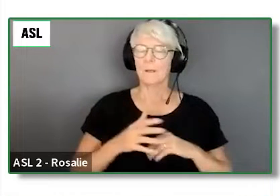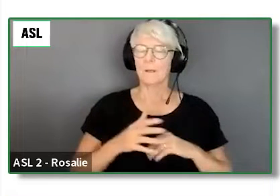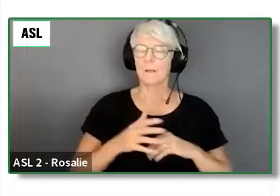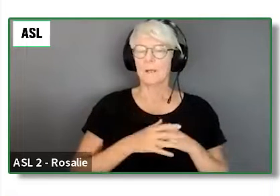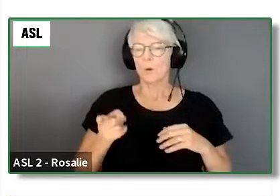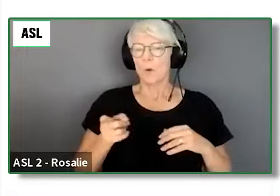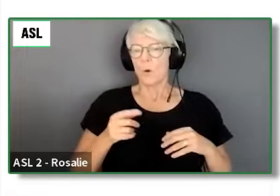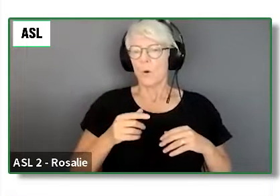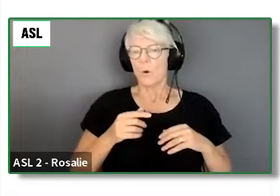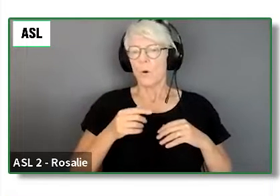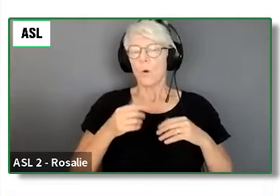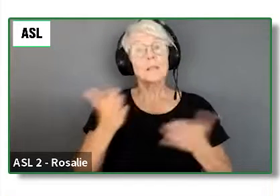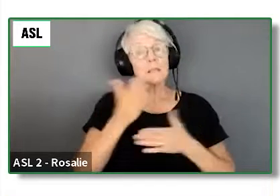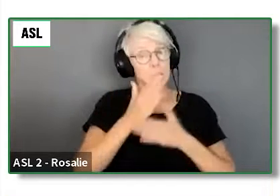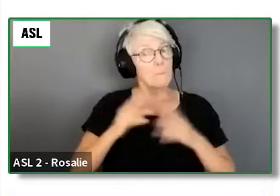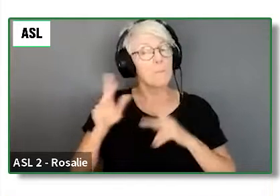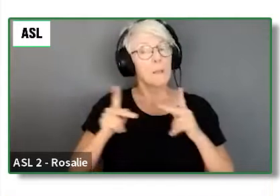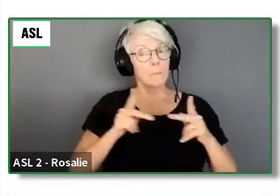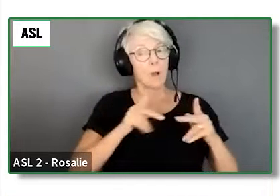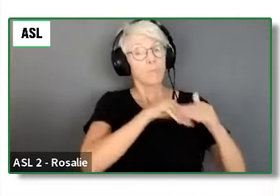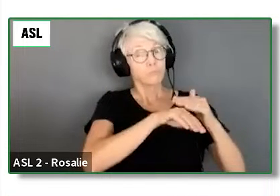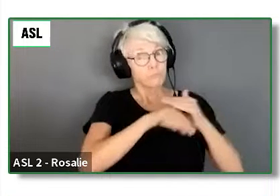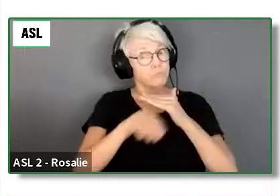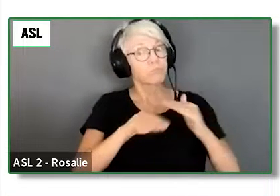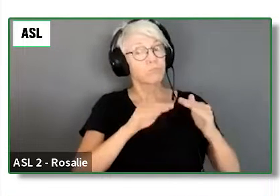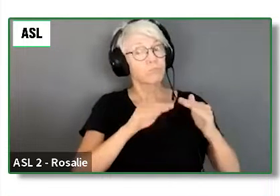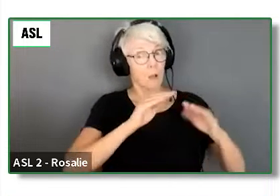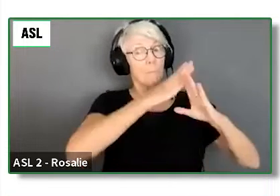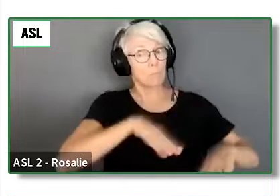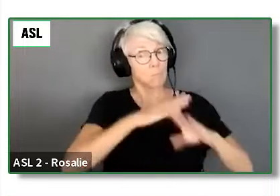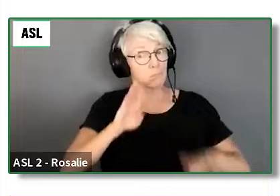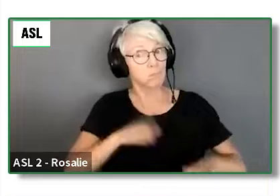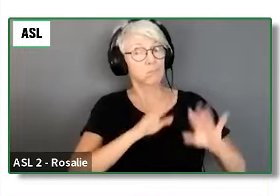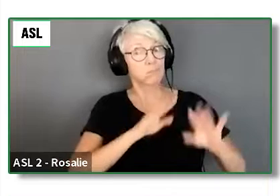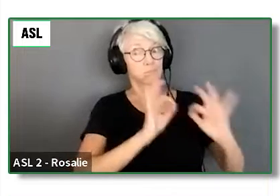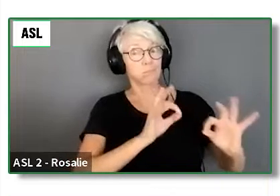some individuals, you inadvertently create barriers for others.